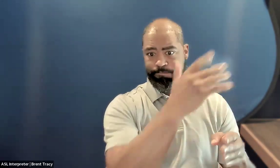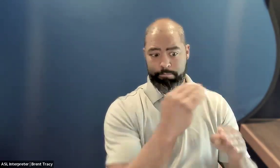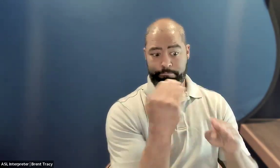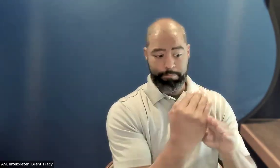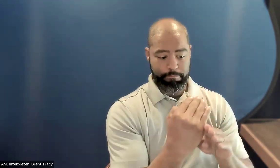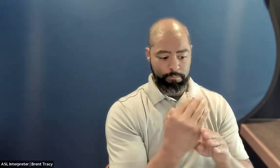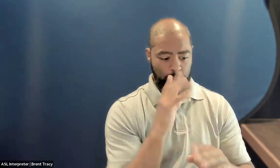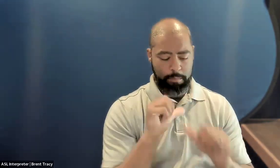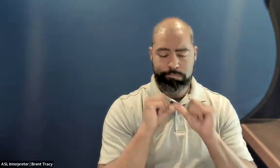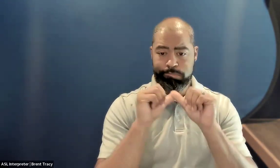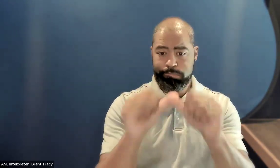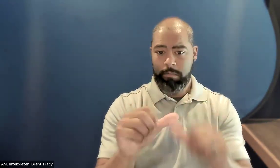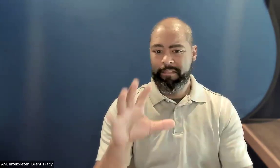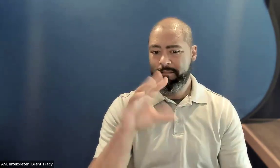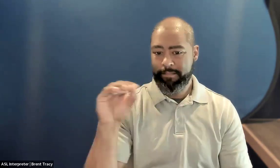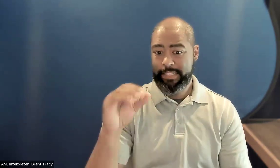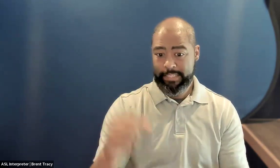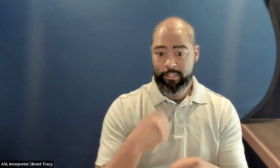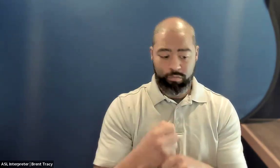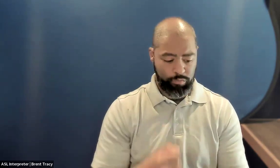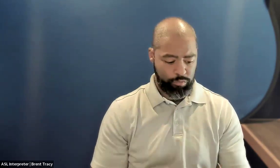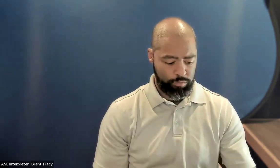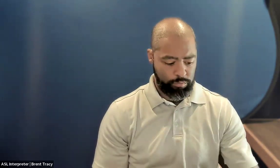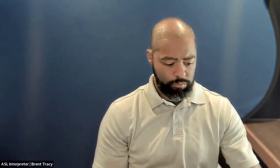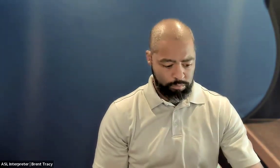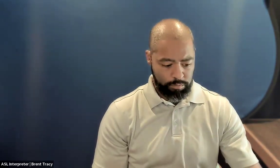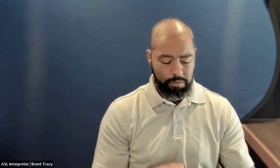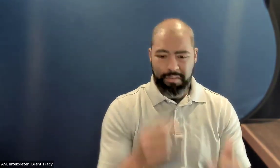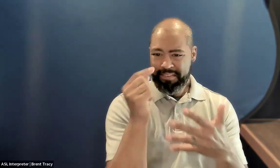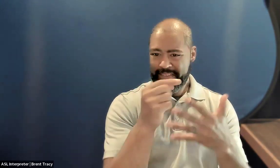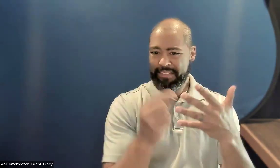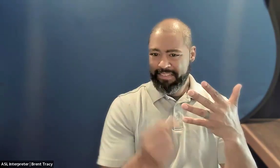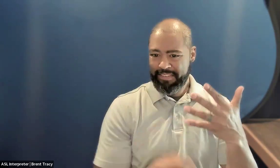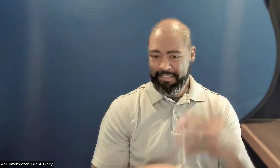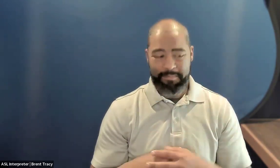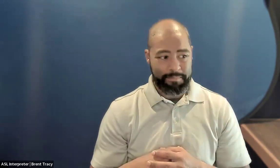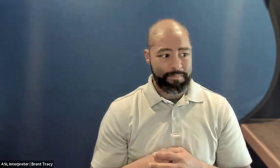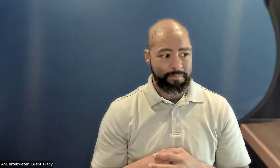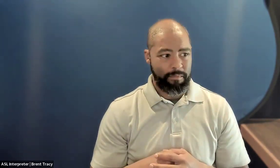Each of these assets has its own risk rating for each of the four climate change related hazards.